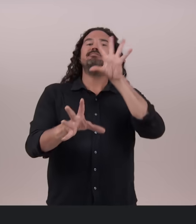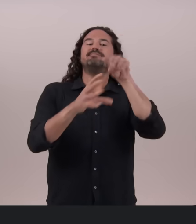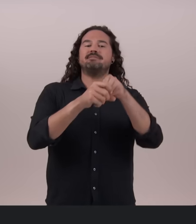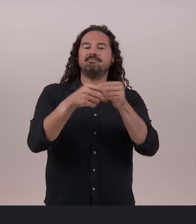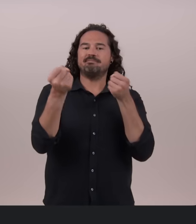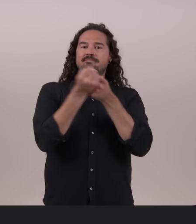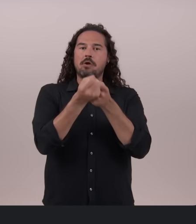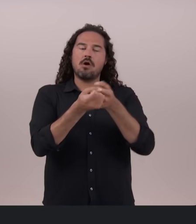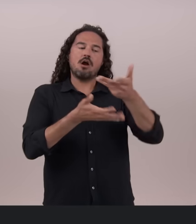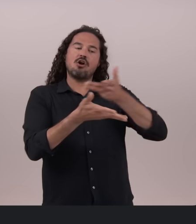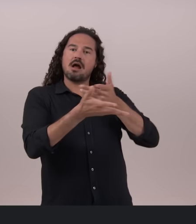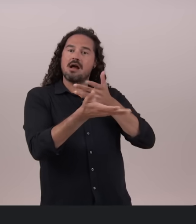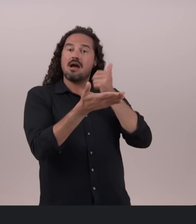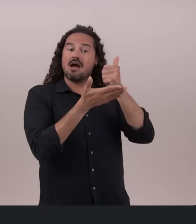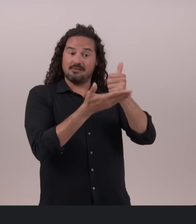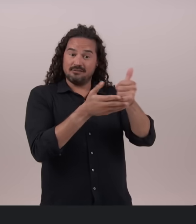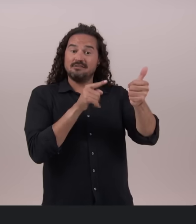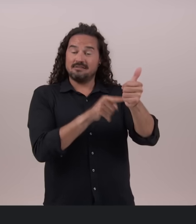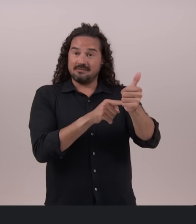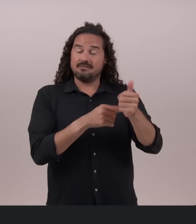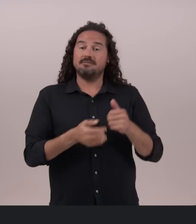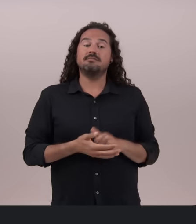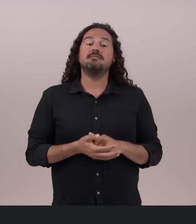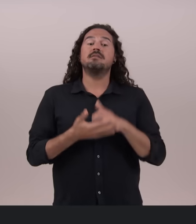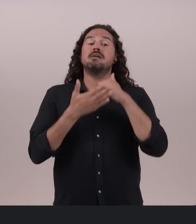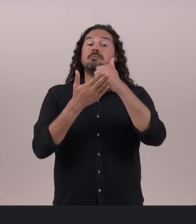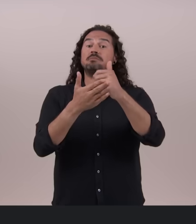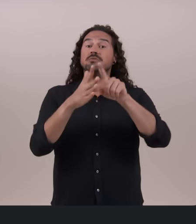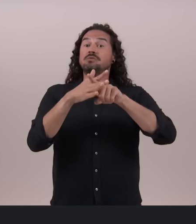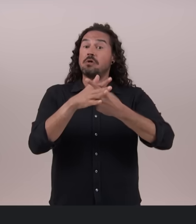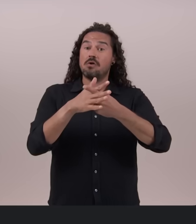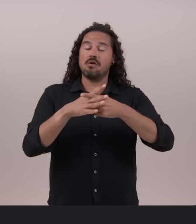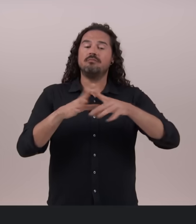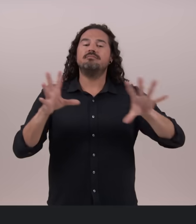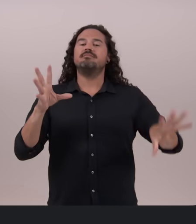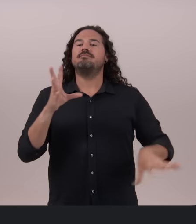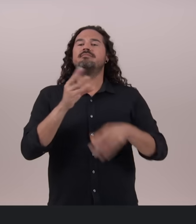To help get you started, we've added a set of new custom agents that you can run instantly.